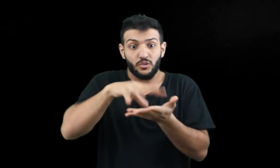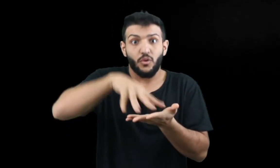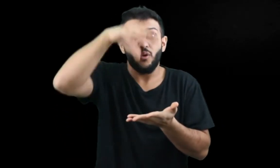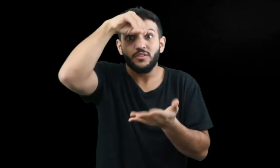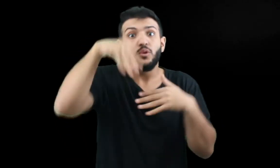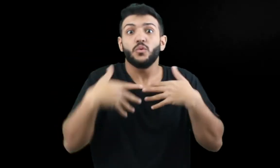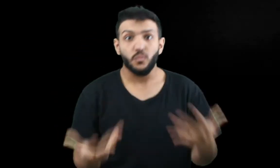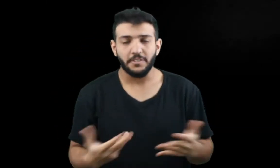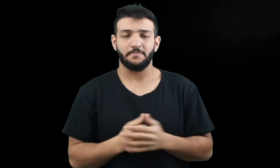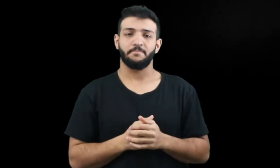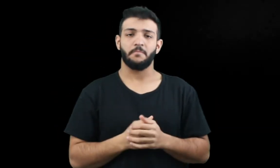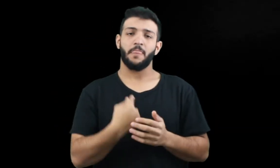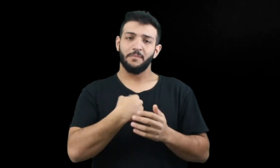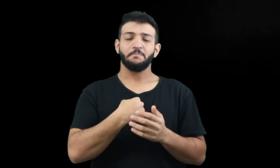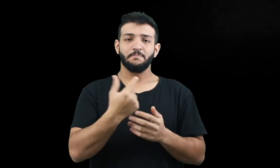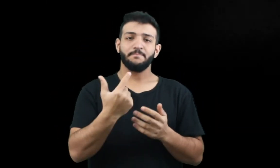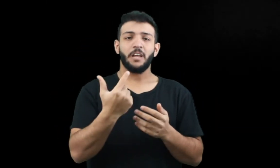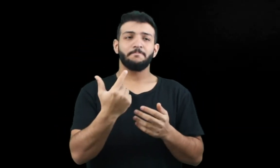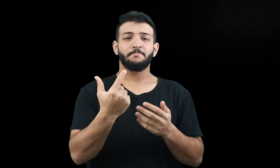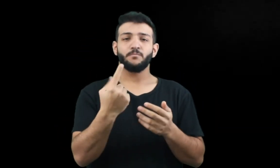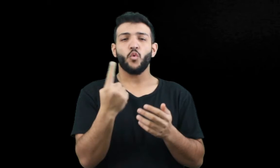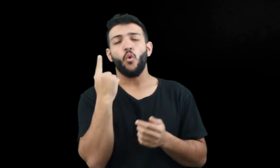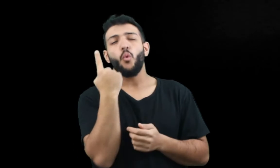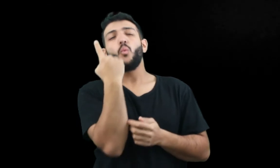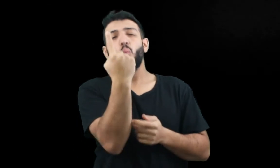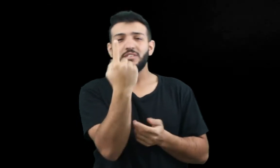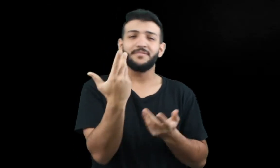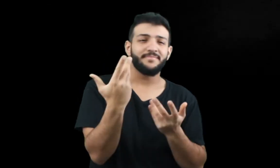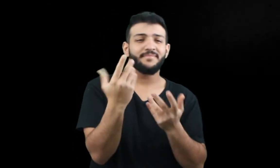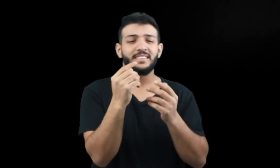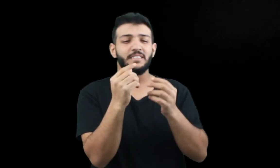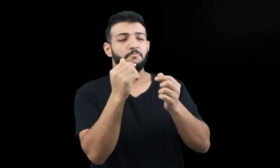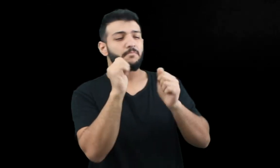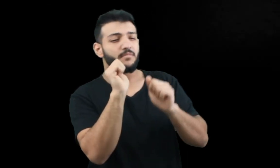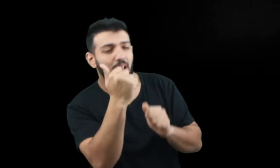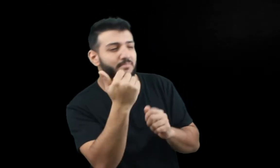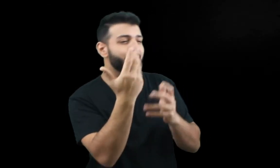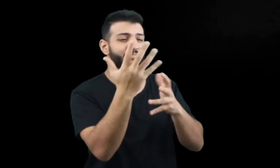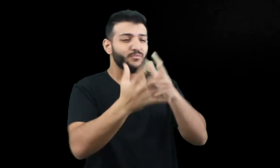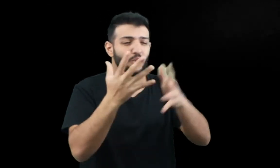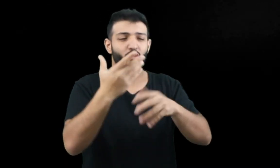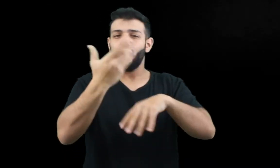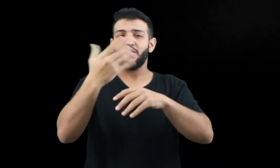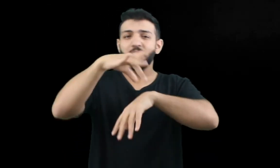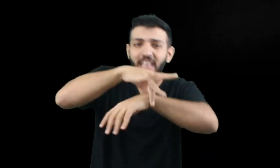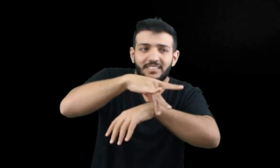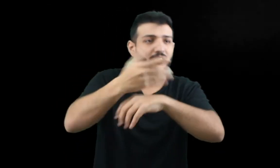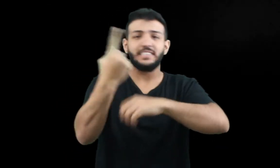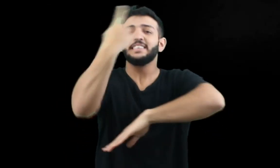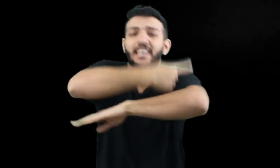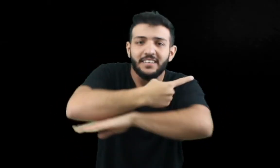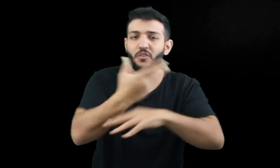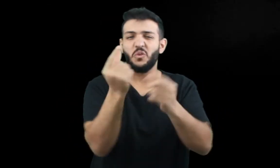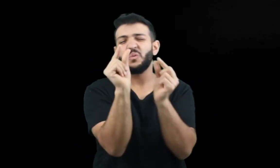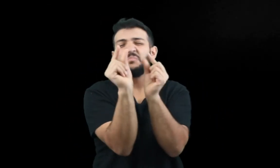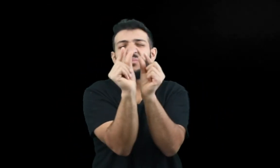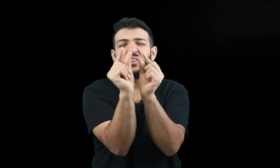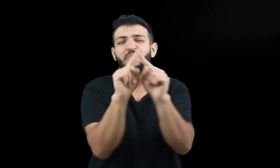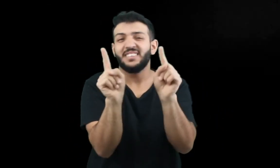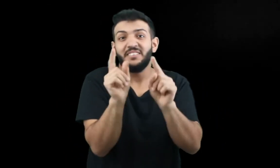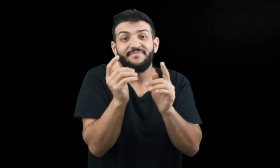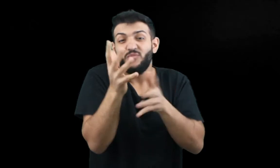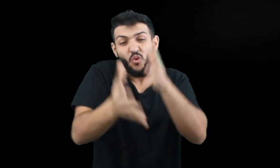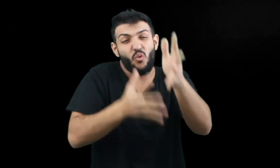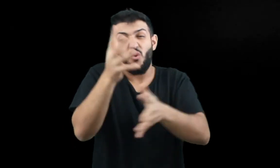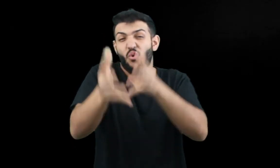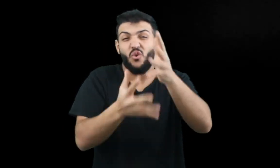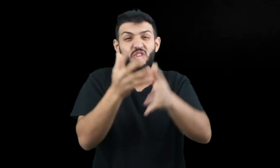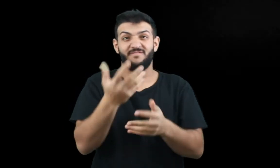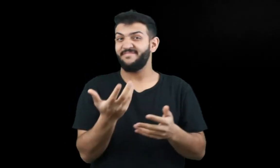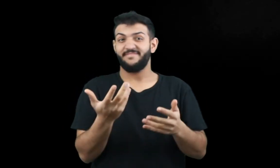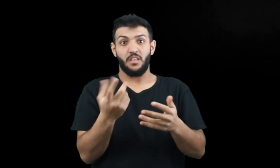So I'd maybe learn a couple of words each day, but I wasn't learning a language.